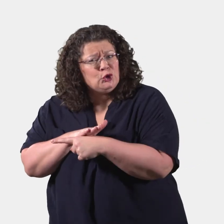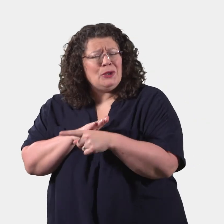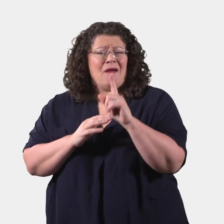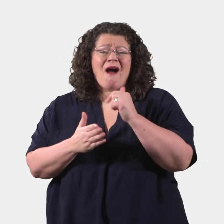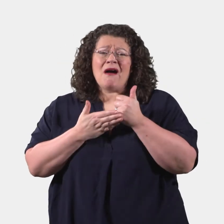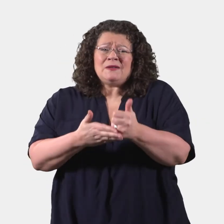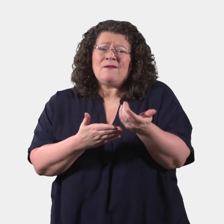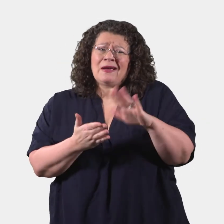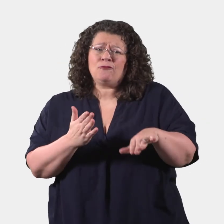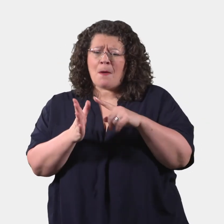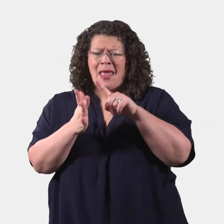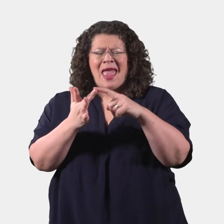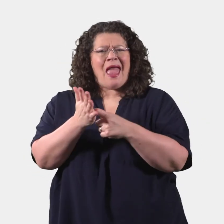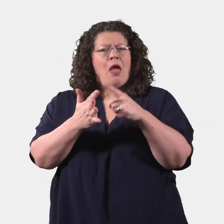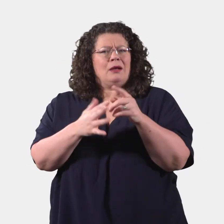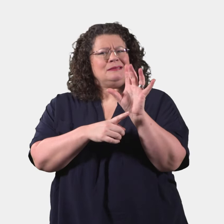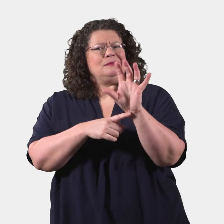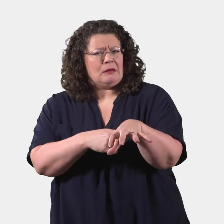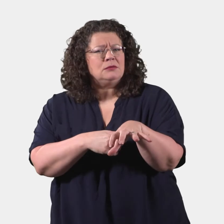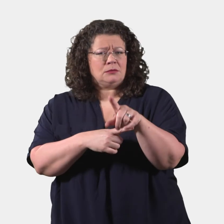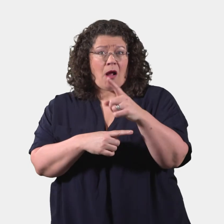Again, that details are in the box under this video.